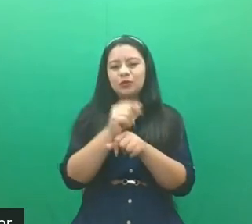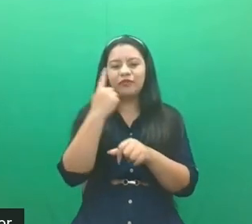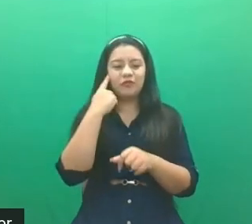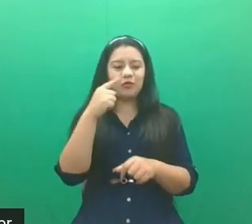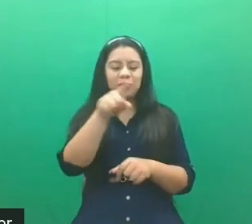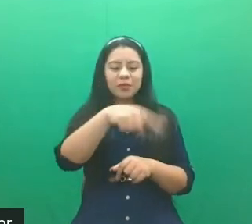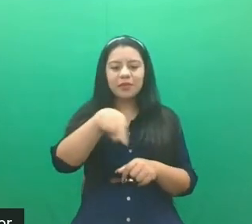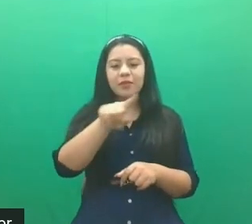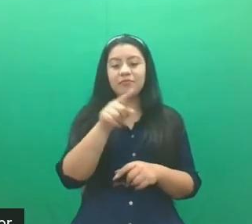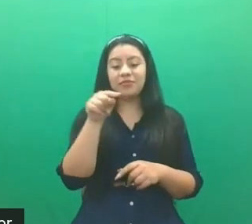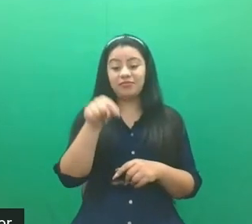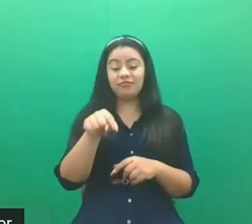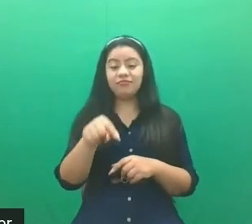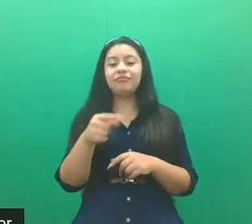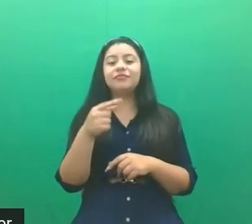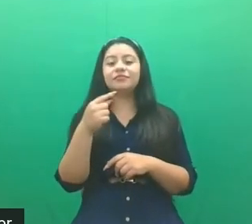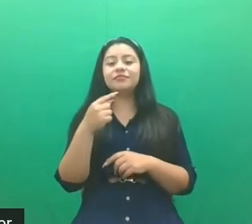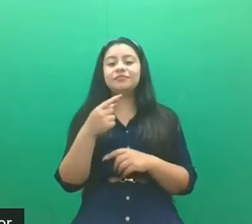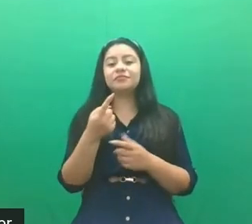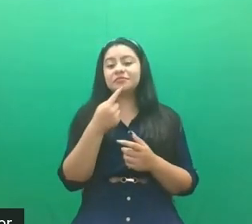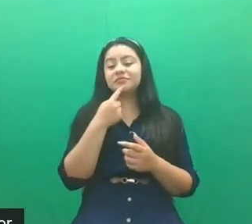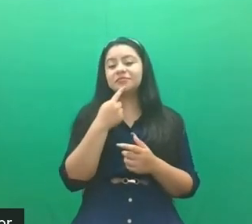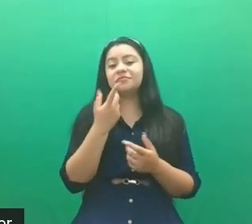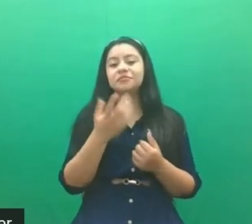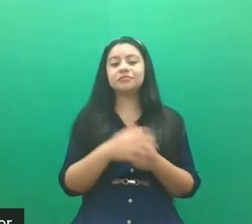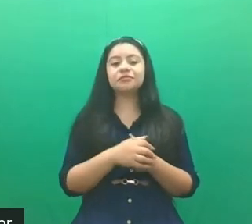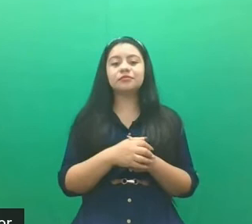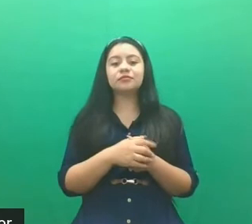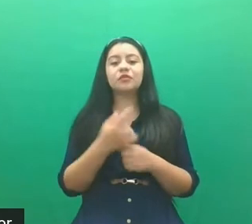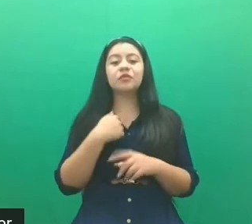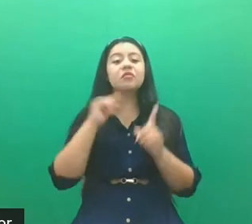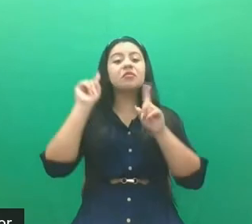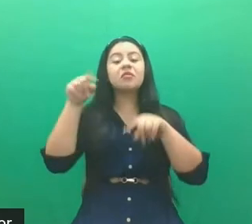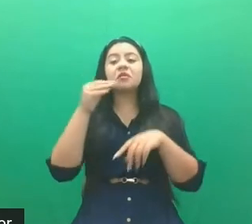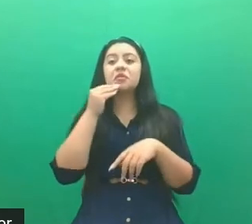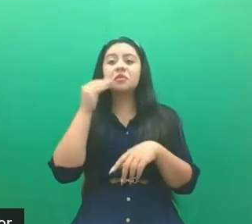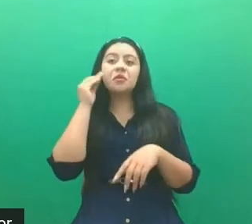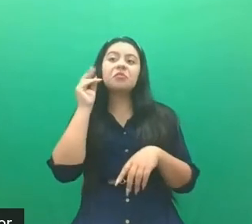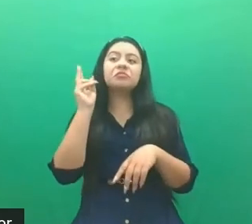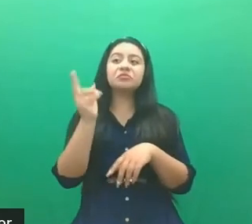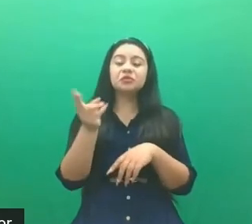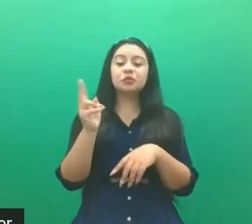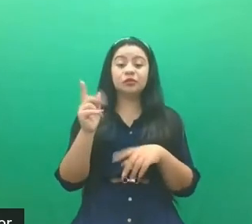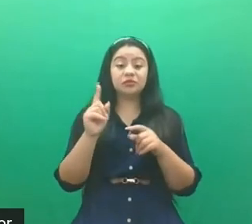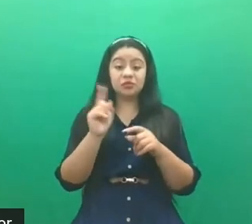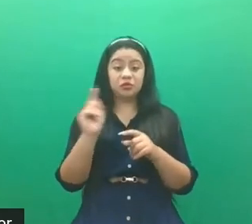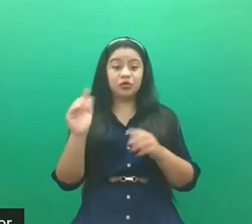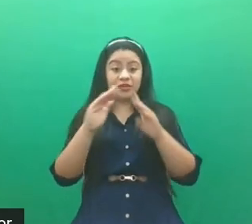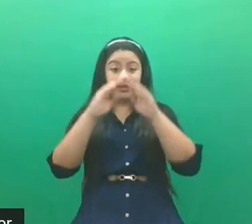this case say you know like we've been in some historic house where the house is the object